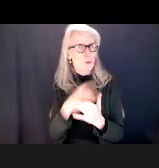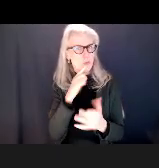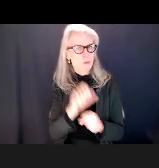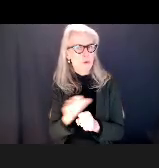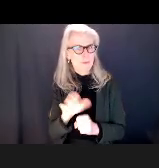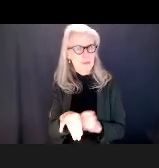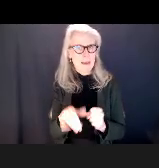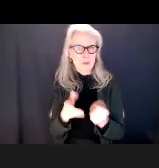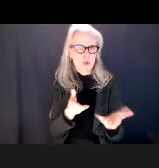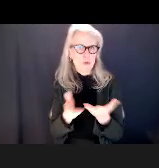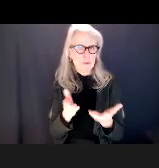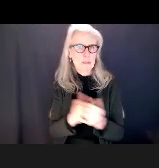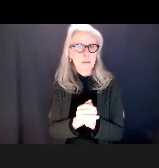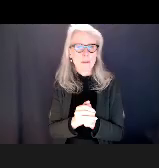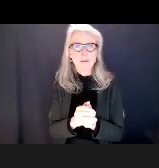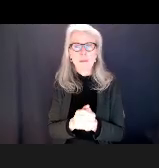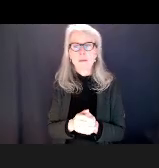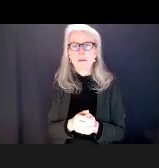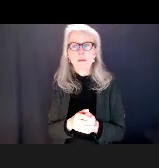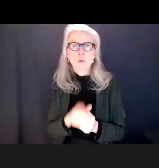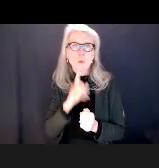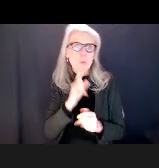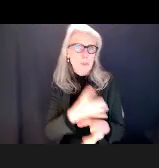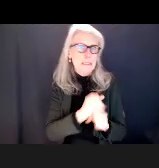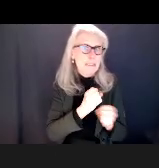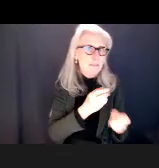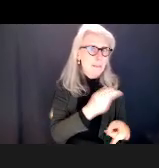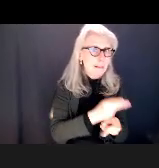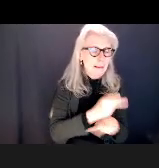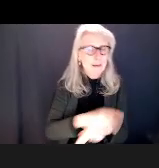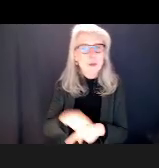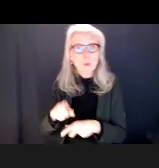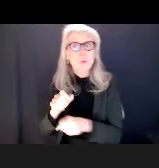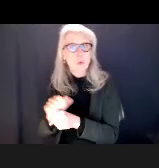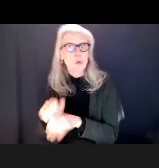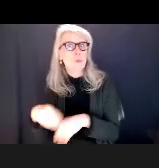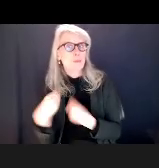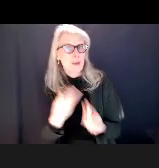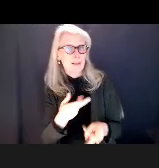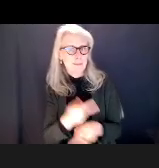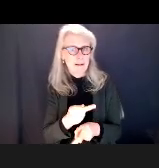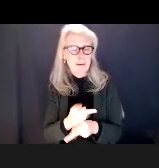both workers and care recipients. But the racial makeup of our participant population